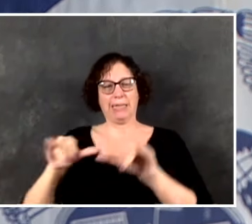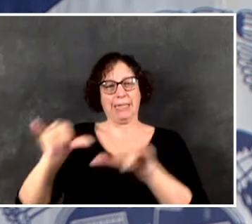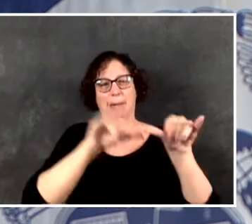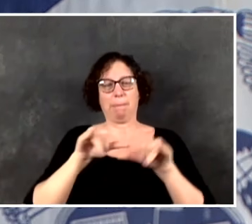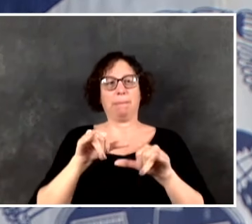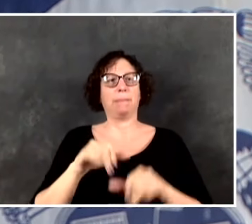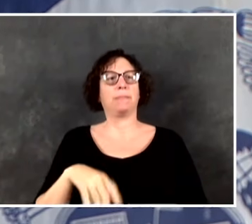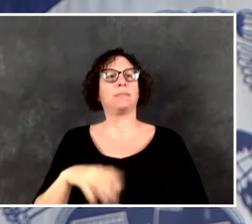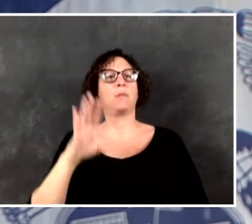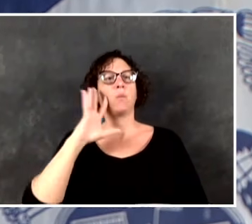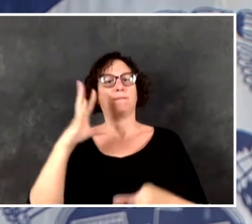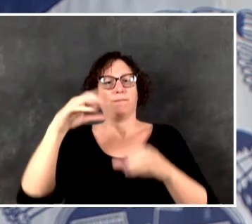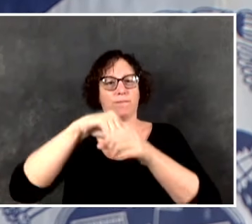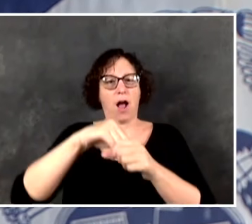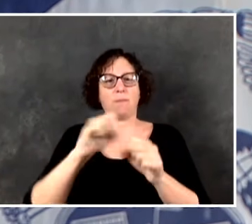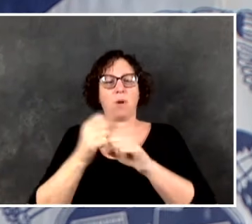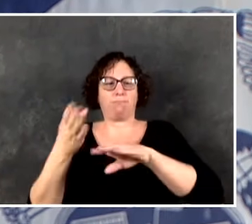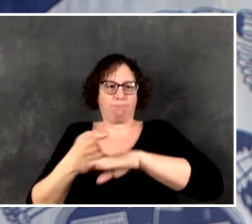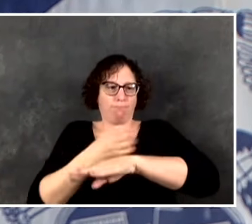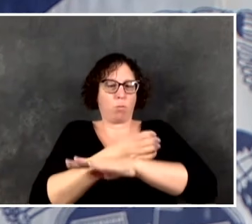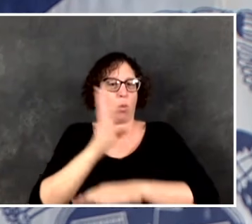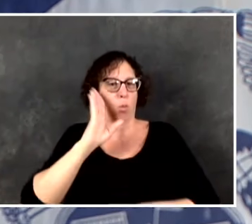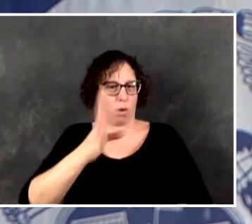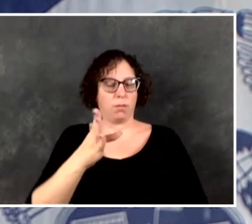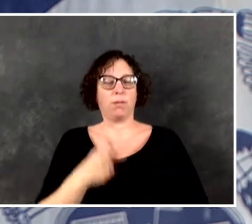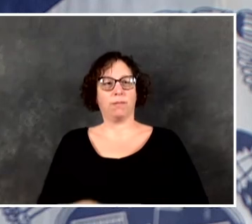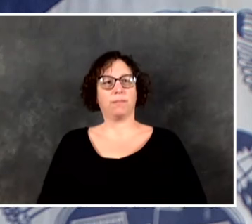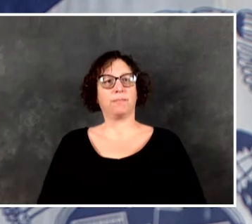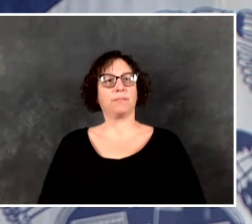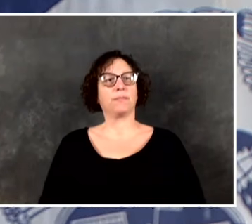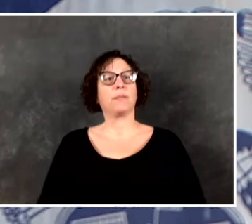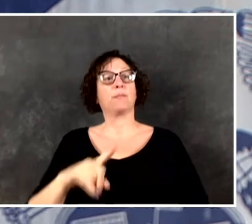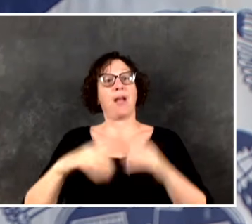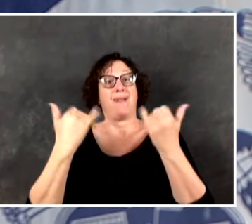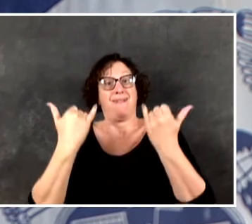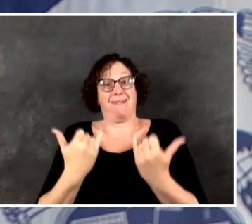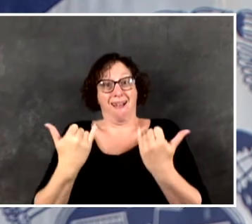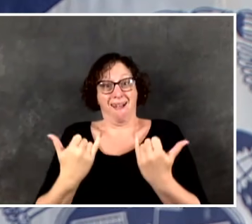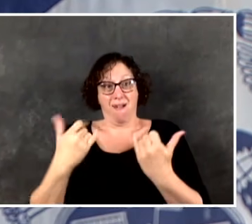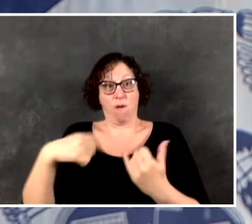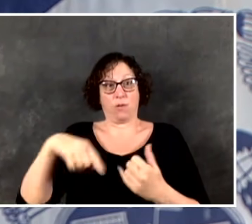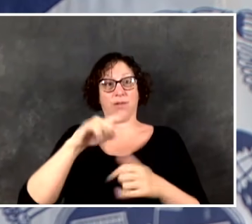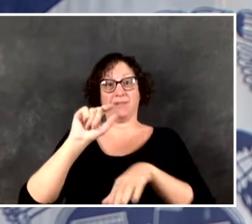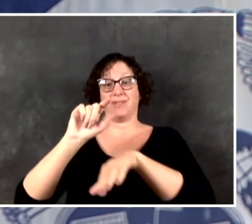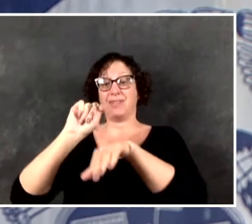THAT'S GOING TO BE A BIG PIECE OF WHAT A FAIR RECOVERY LOOKS LIK.E THESE IMMEDIATE GROUPS ARE VERY